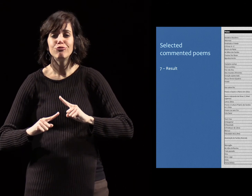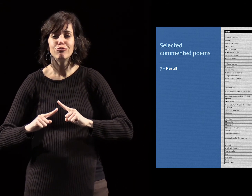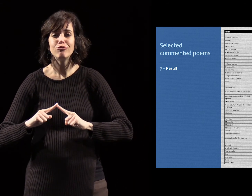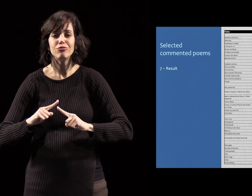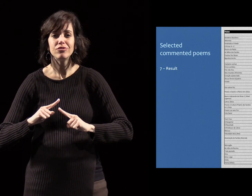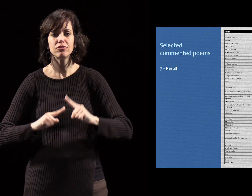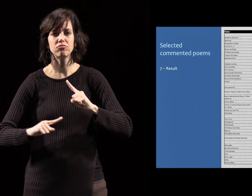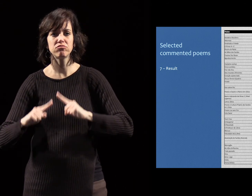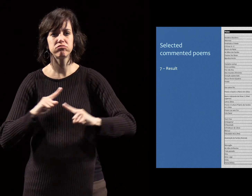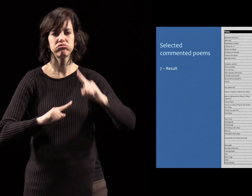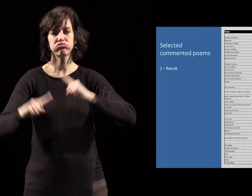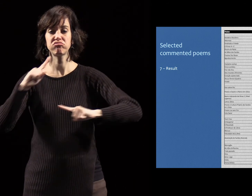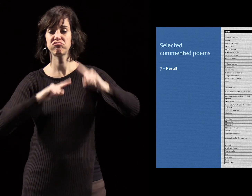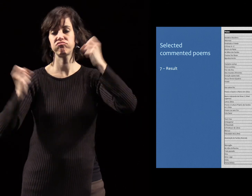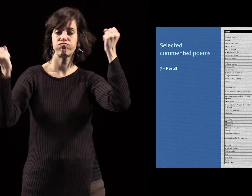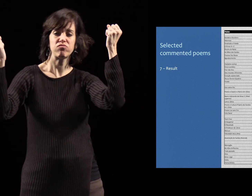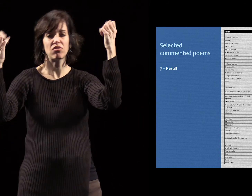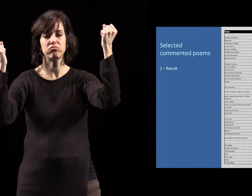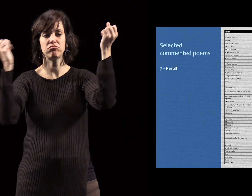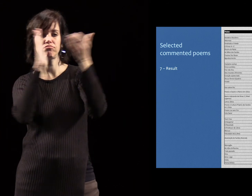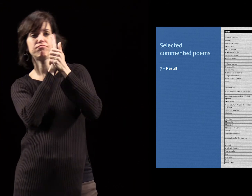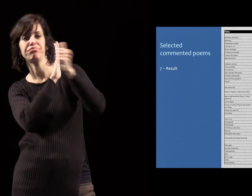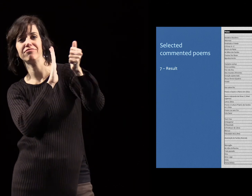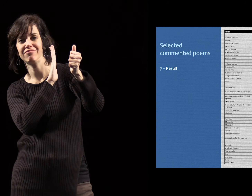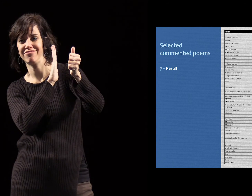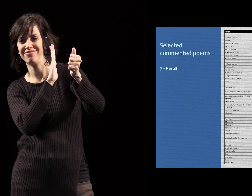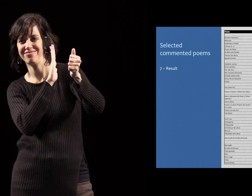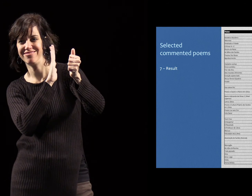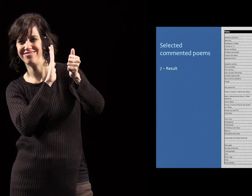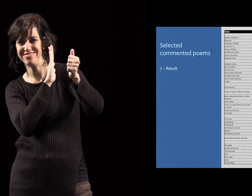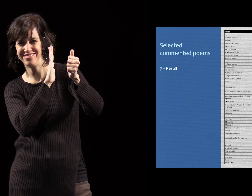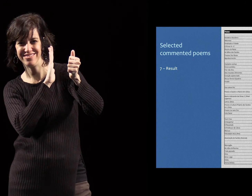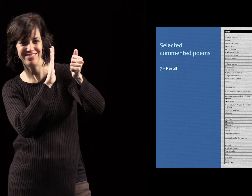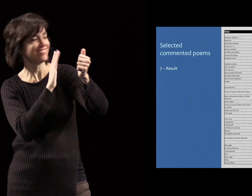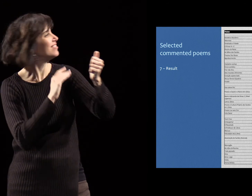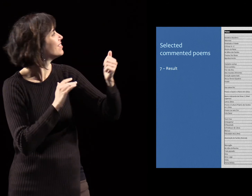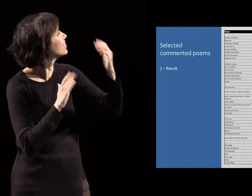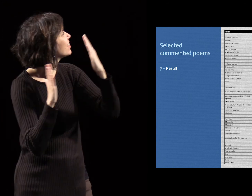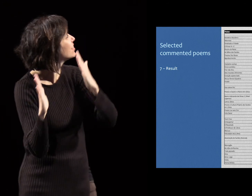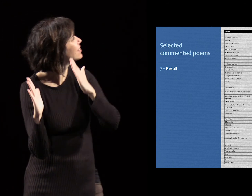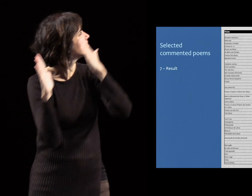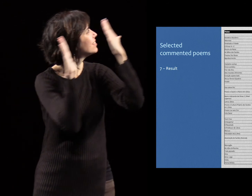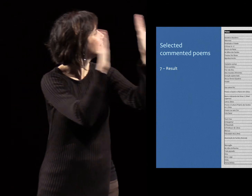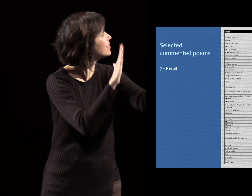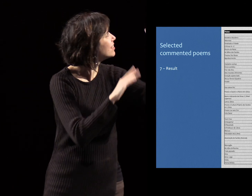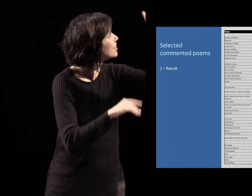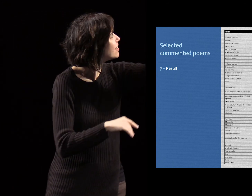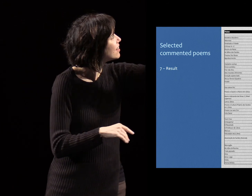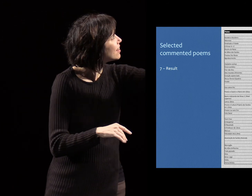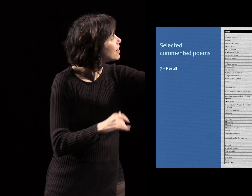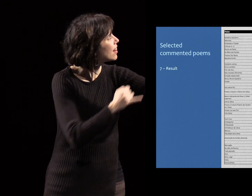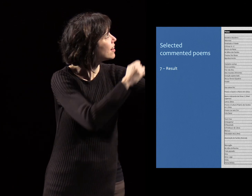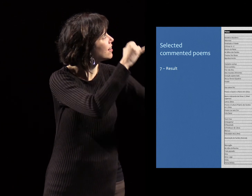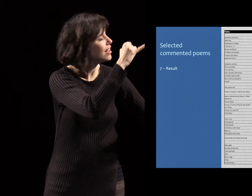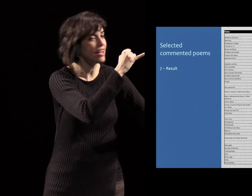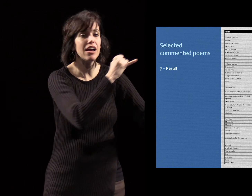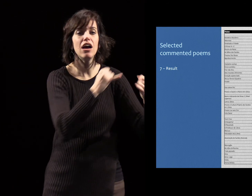And then we have them separated by skill level, beginner, novice, expert,